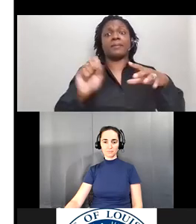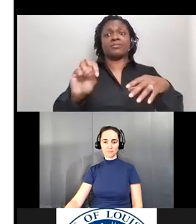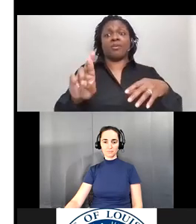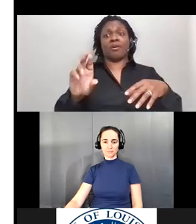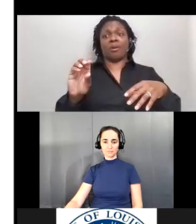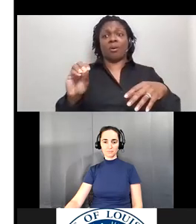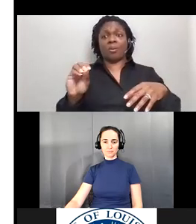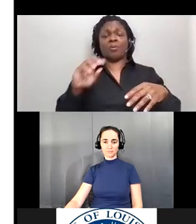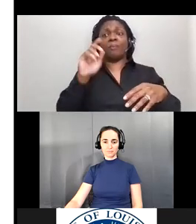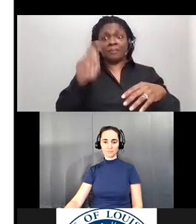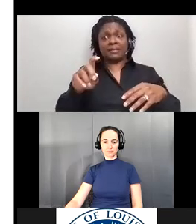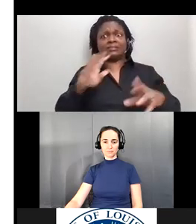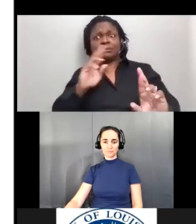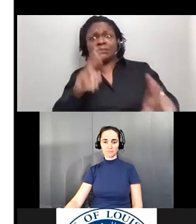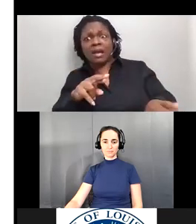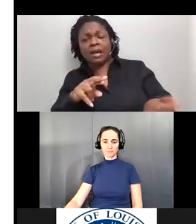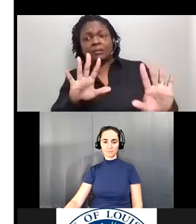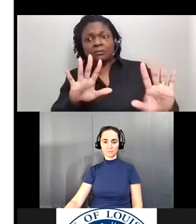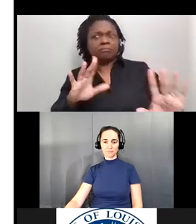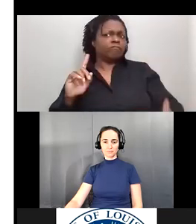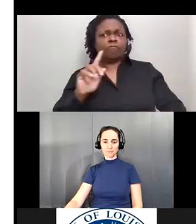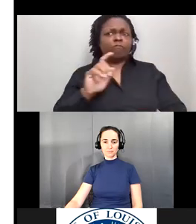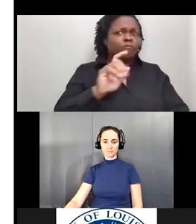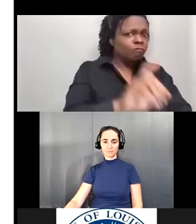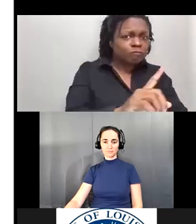no matter what that emergency situation 15:54:19 is that the police officer the school